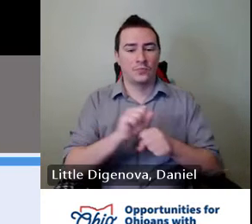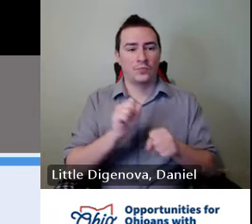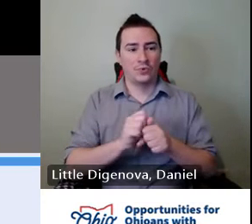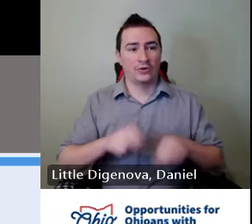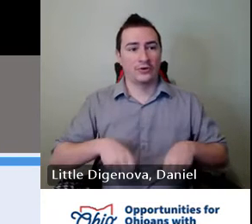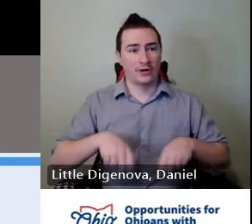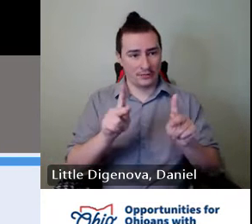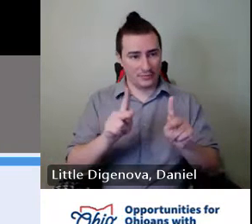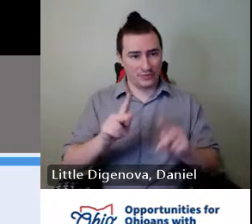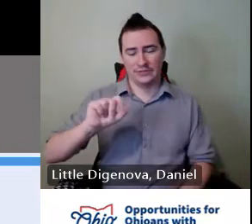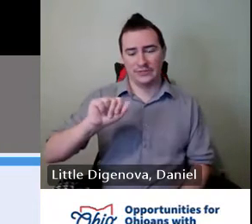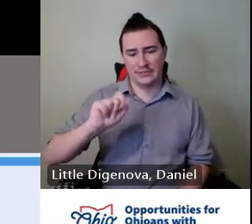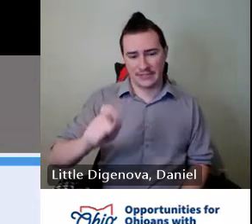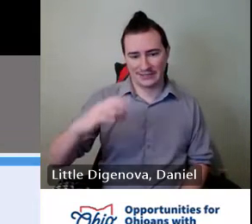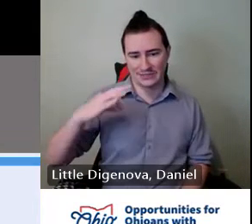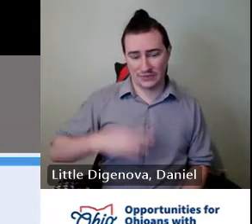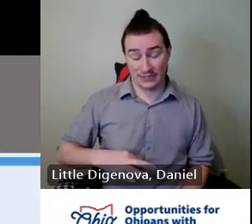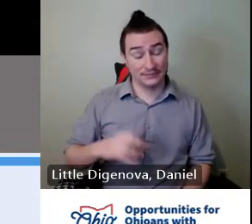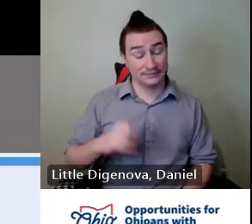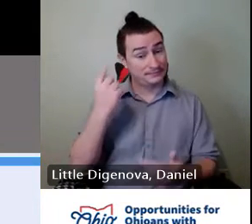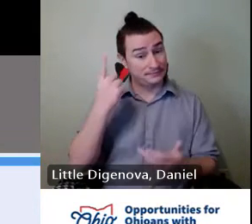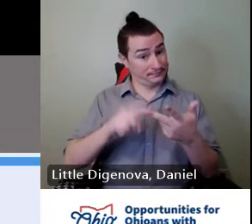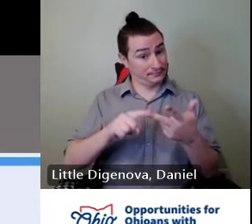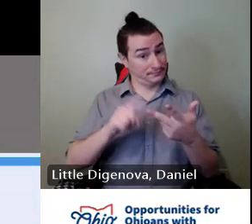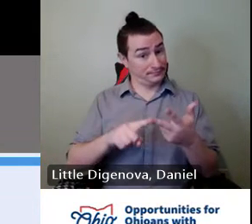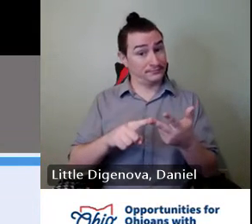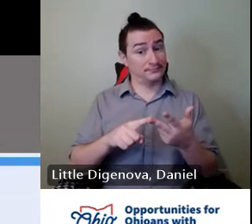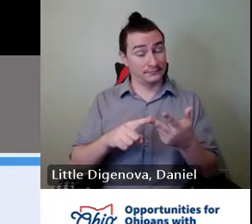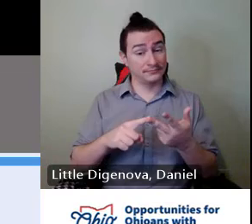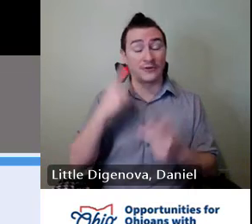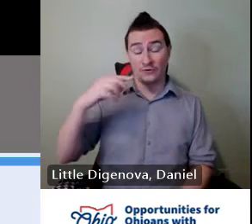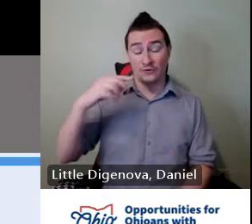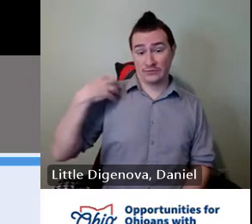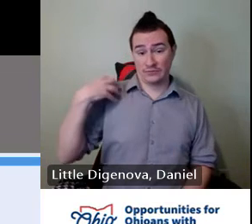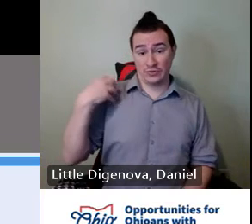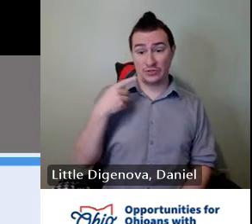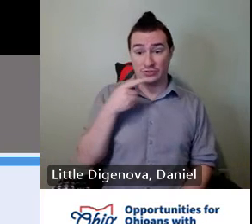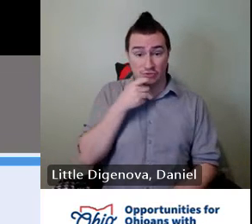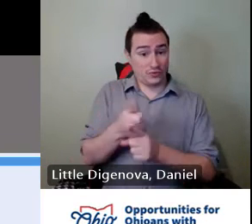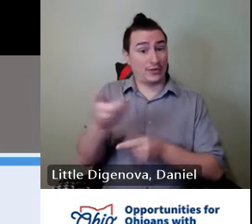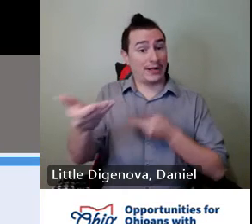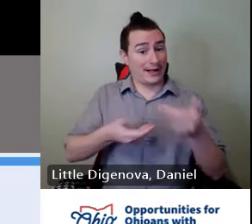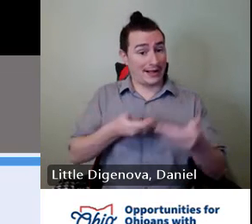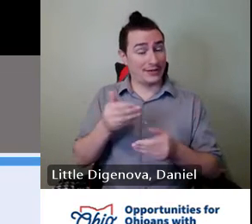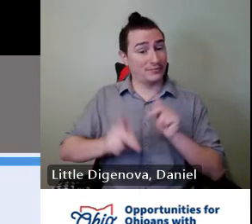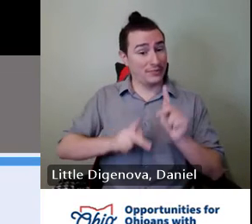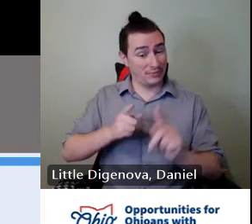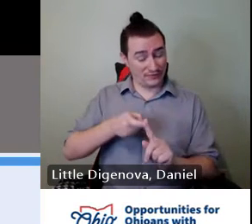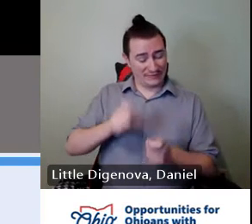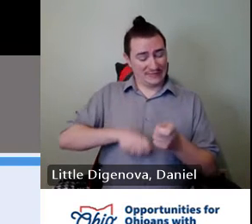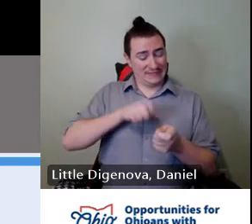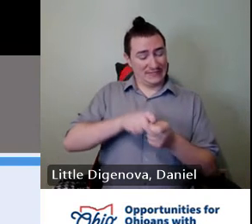This credit is available to employers who hire individuals from specific groups who have faced significant barriers to employment.